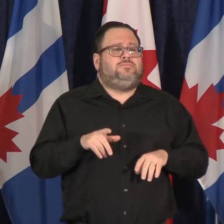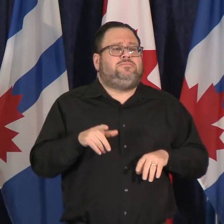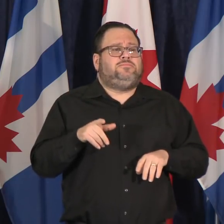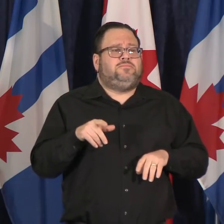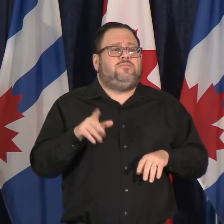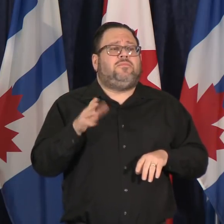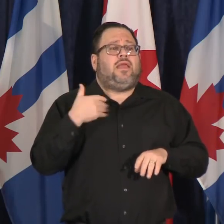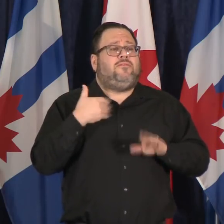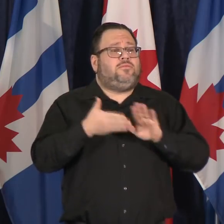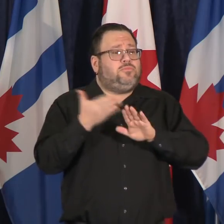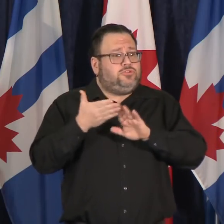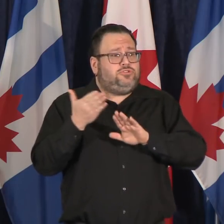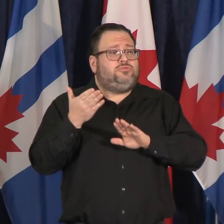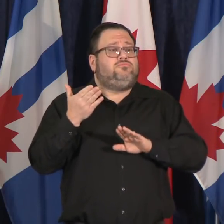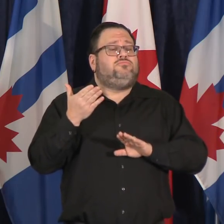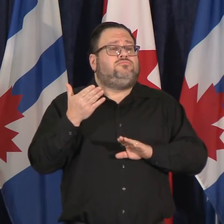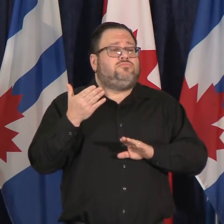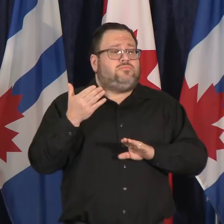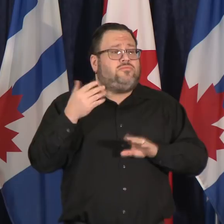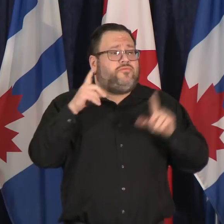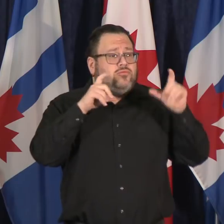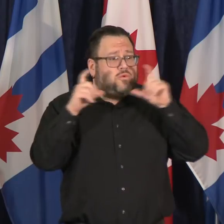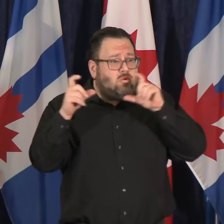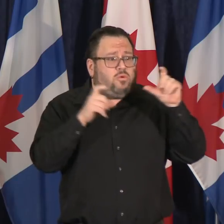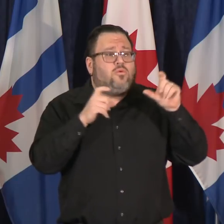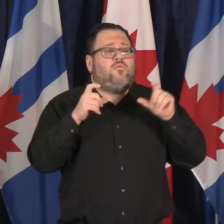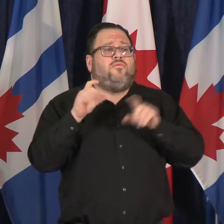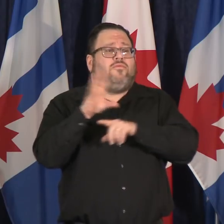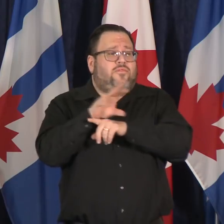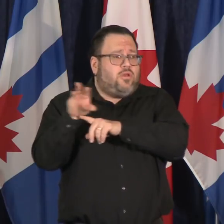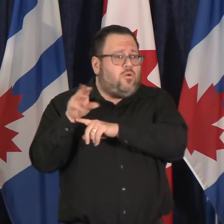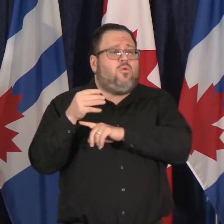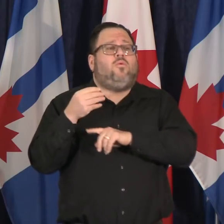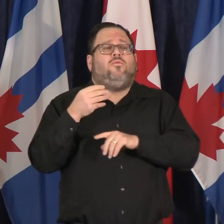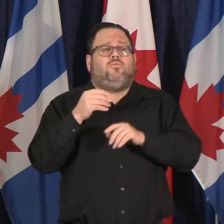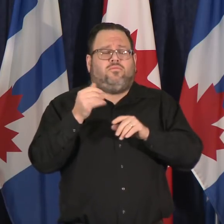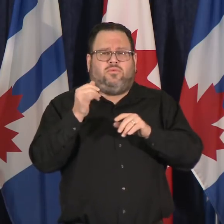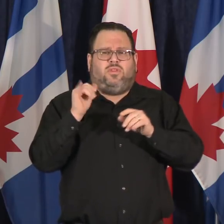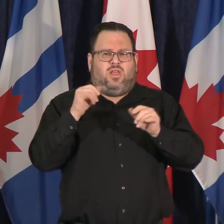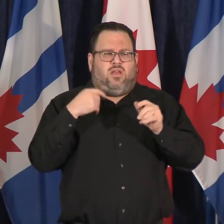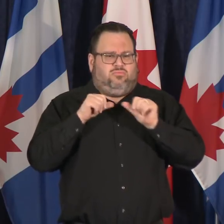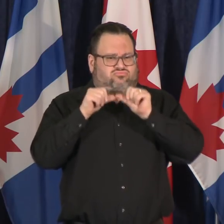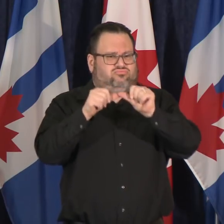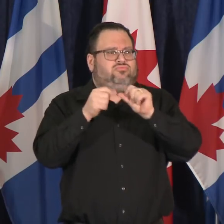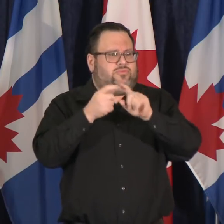week at our EOC avail we have since I want you to know altered the work